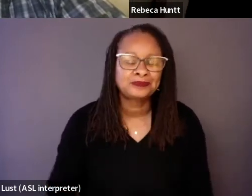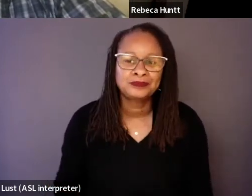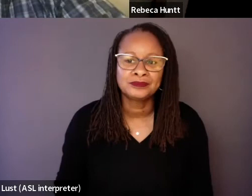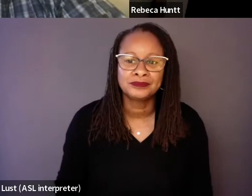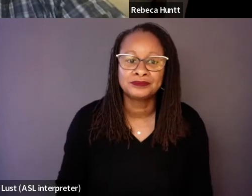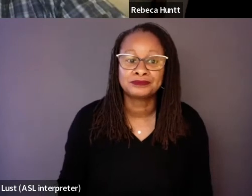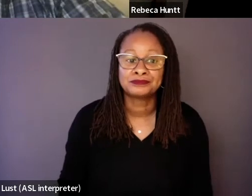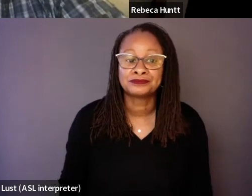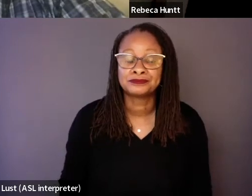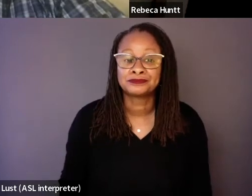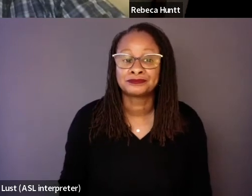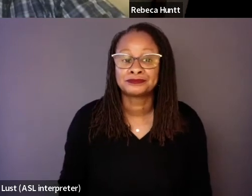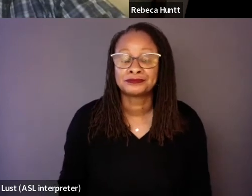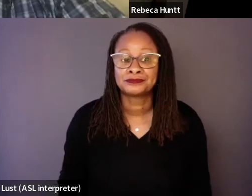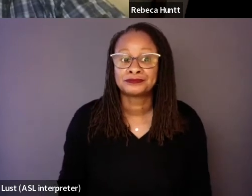You shot this -- some of the elements on 16 millimeter.